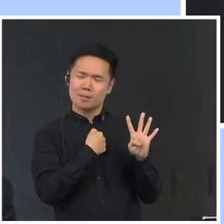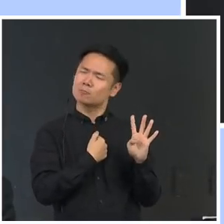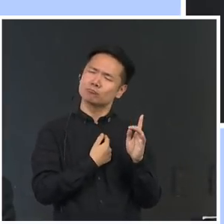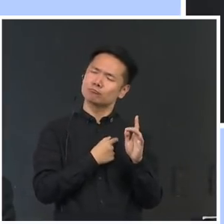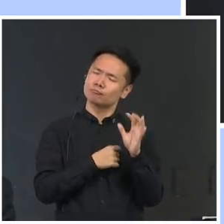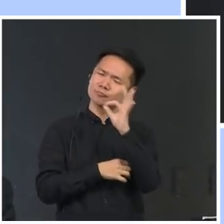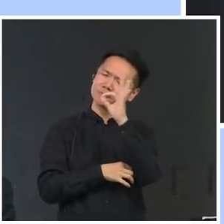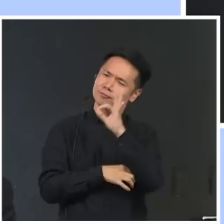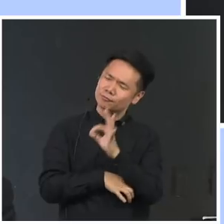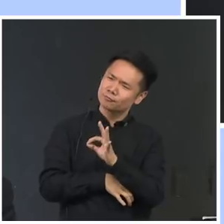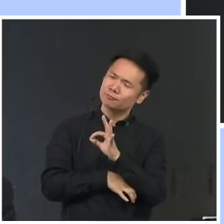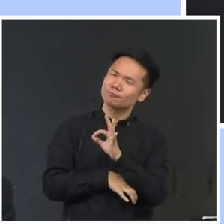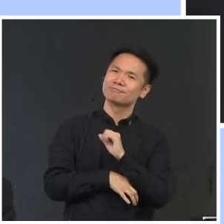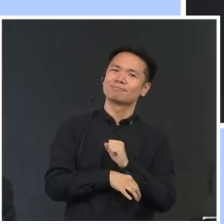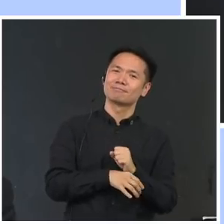Tottori Prefecture and then Mr.